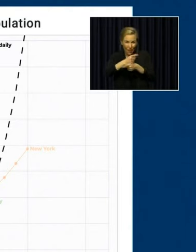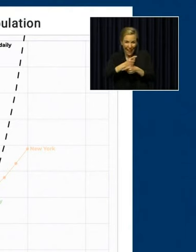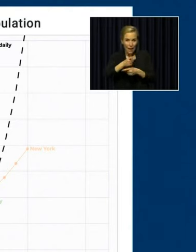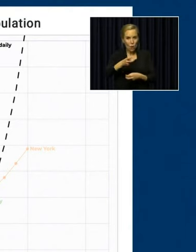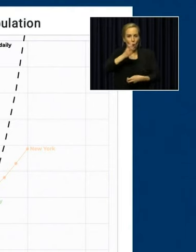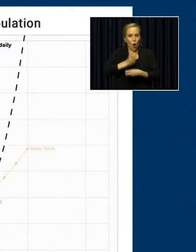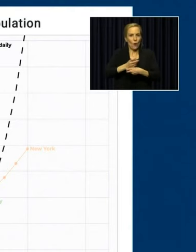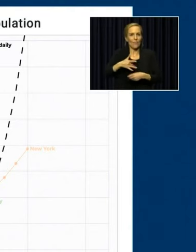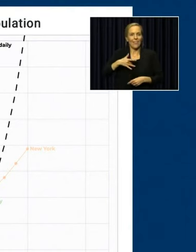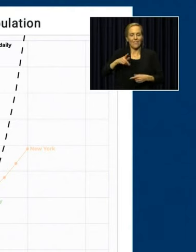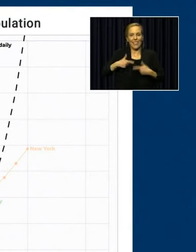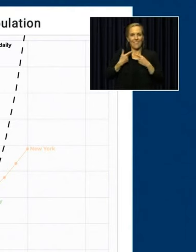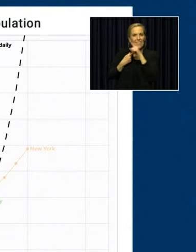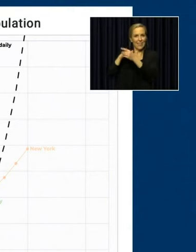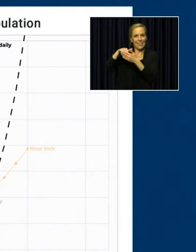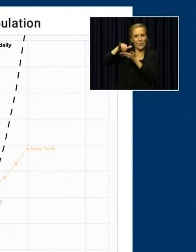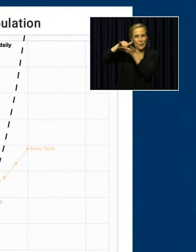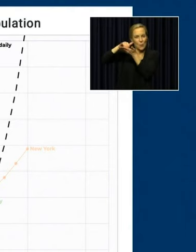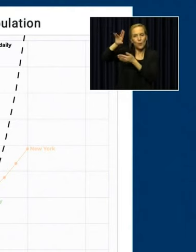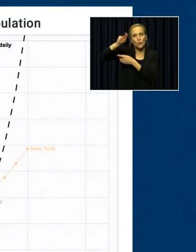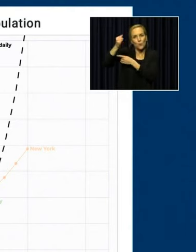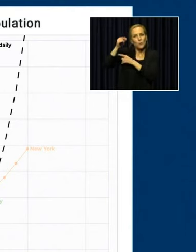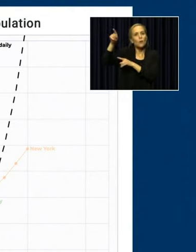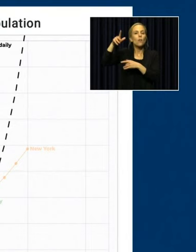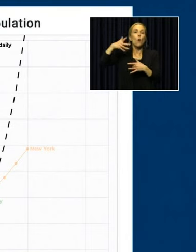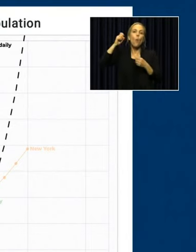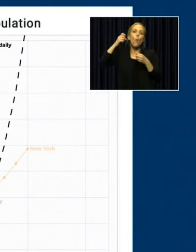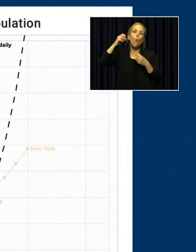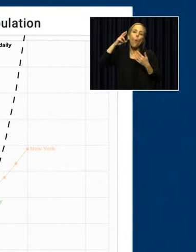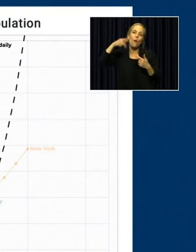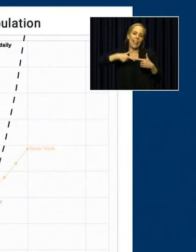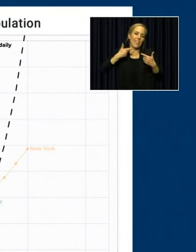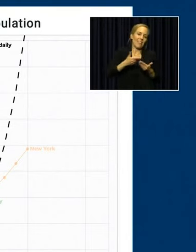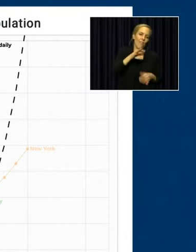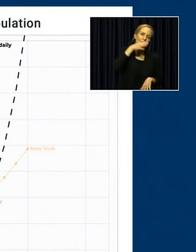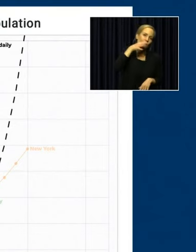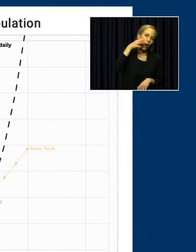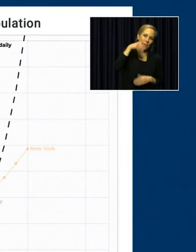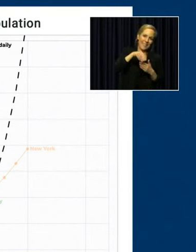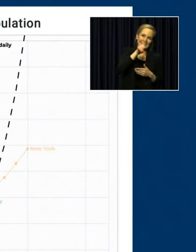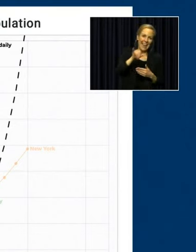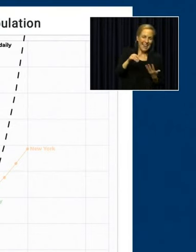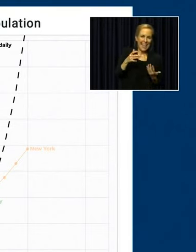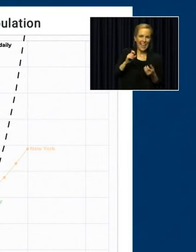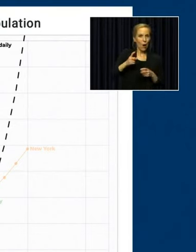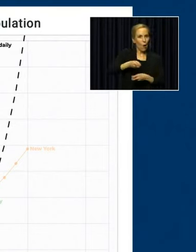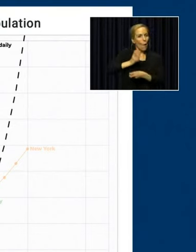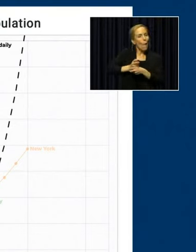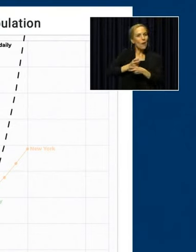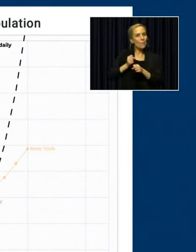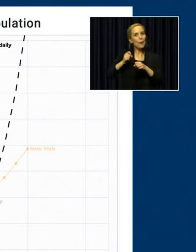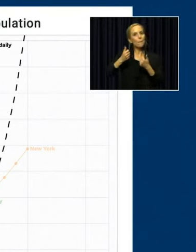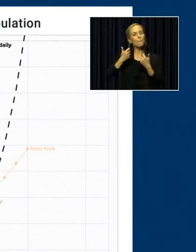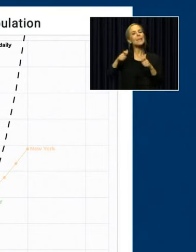EXCEPT FOR A SMALL HANDFUL. THAT'S BECAUSE GOVERNOR BESHEAR DIDN'T HESITATE AND TOOK STRONG